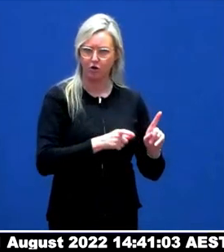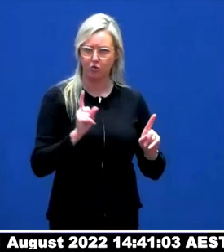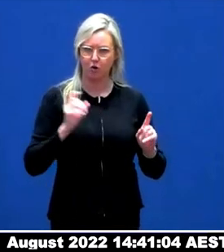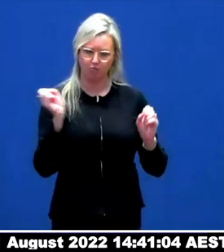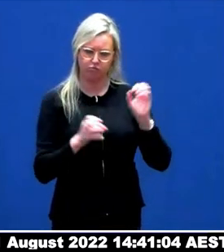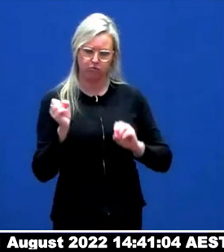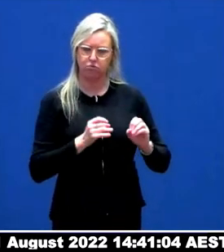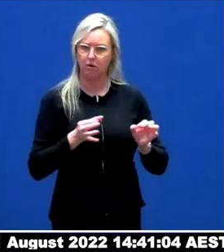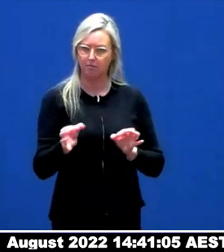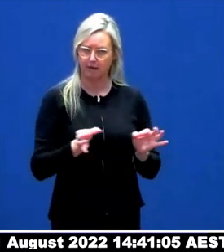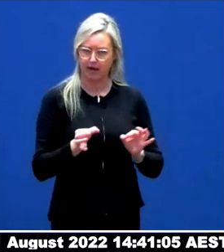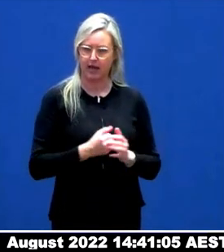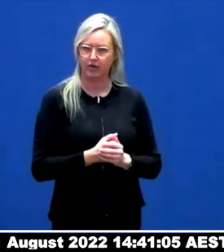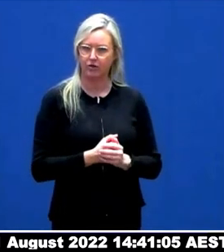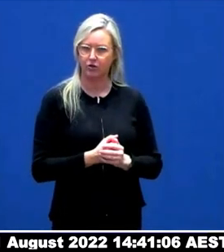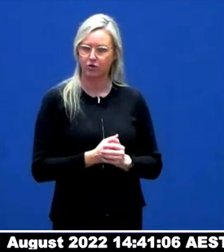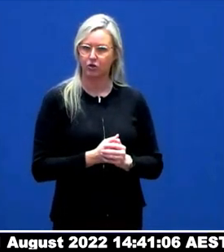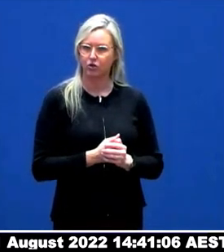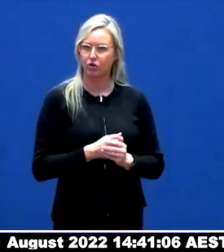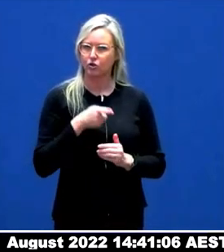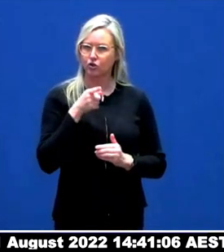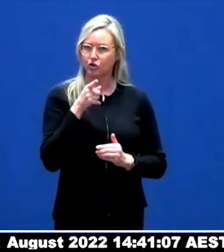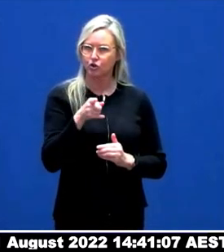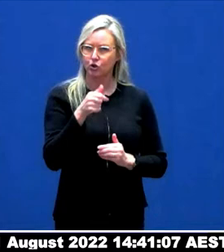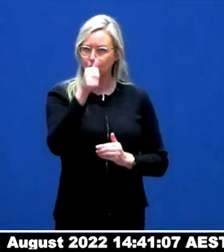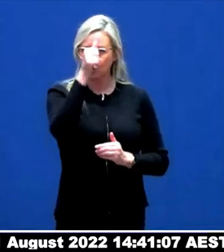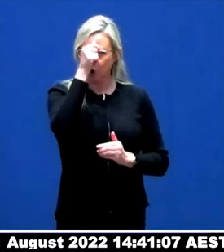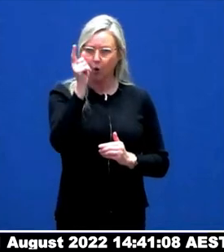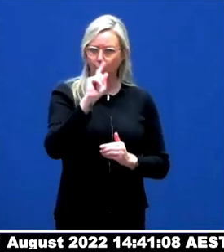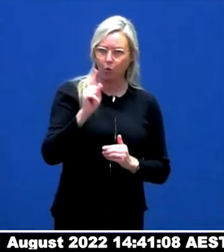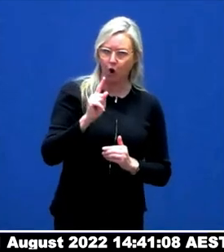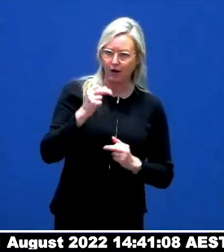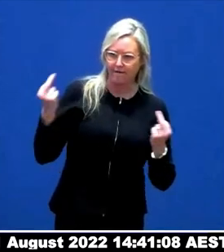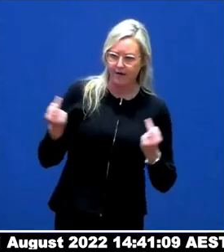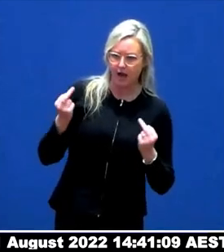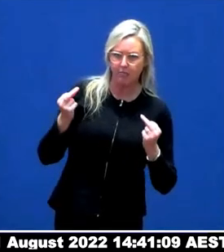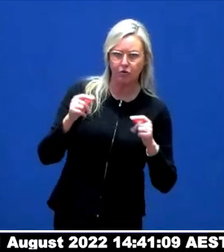regard to the availability of accommodation options that are consistent with those